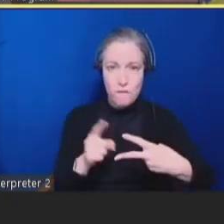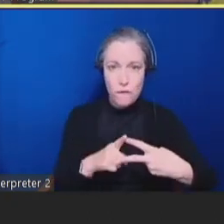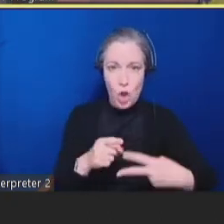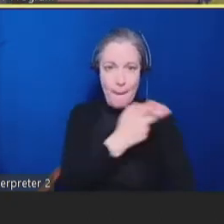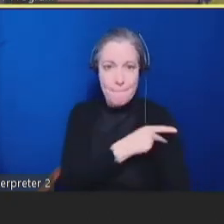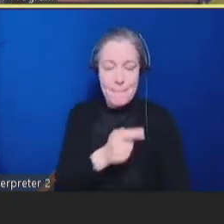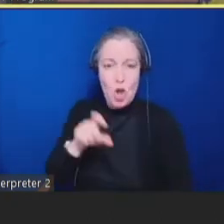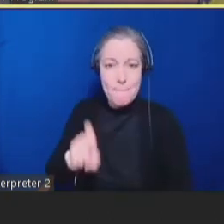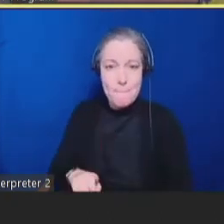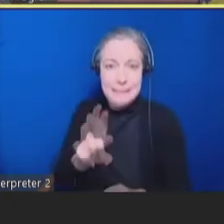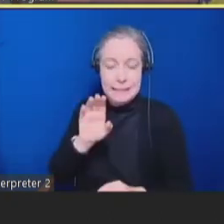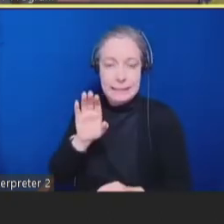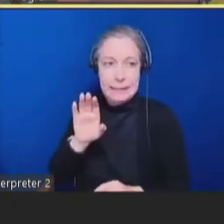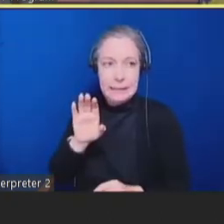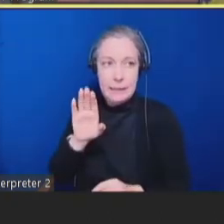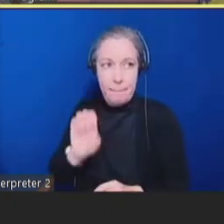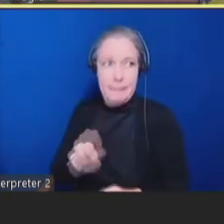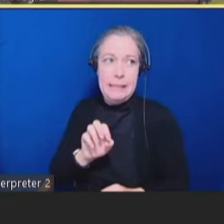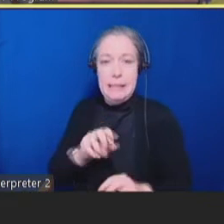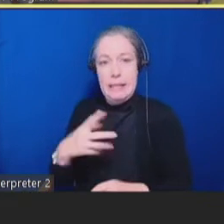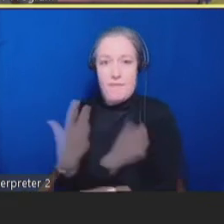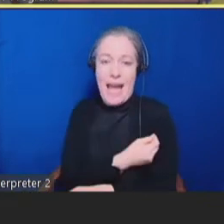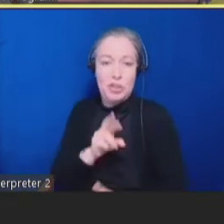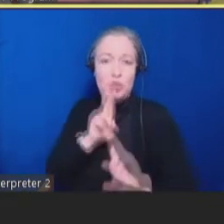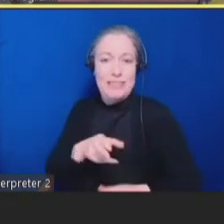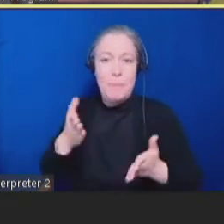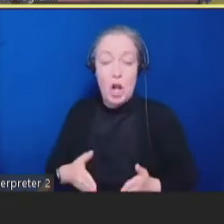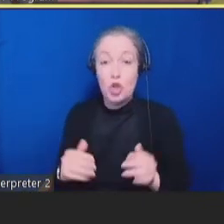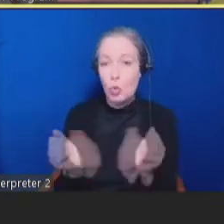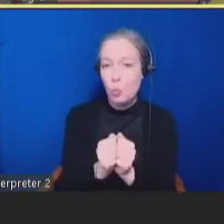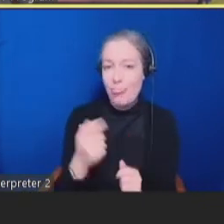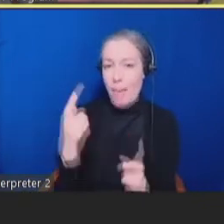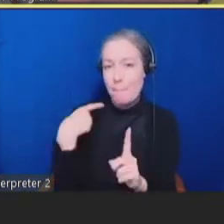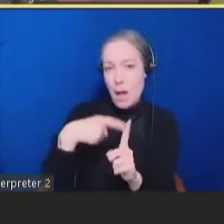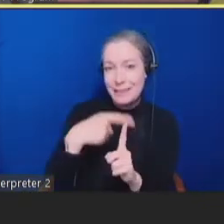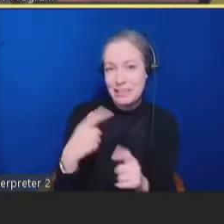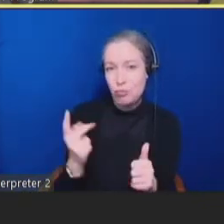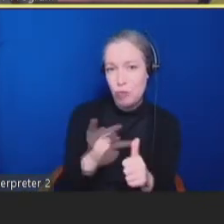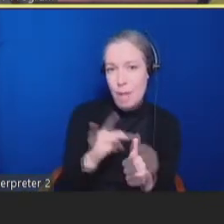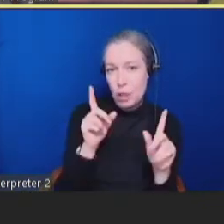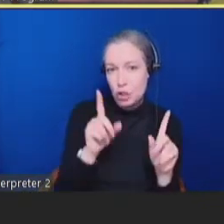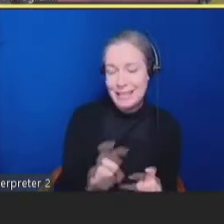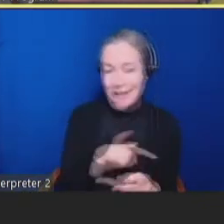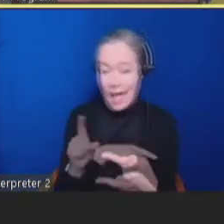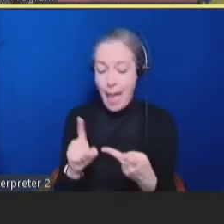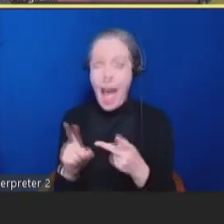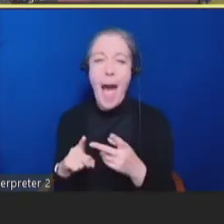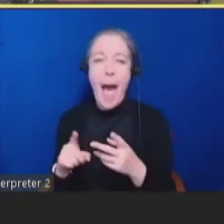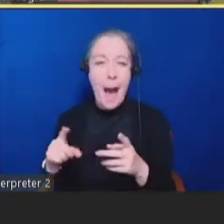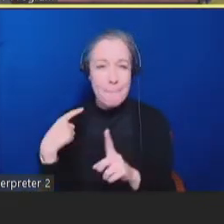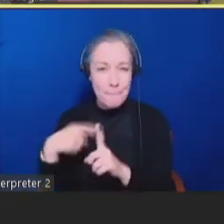if they have a positive primary test, and a positive confirmatory test as adjudicated by